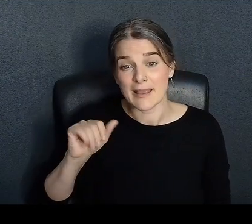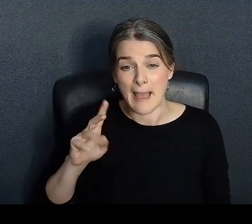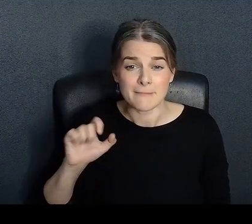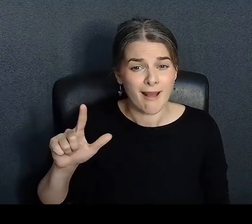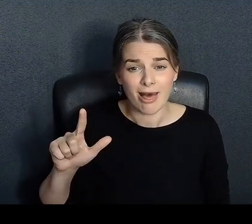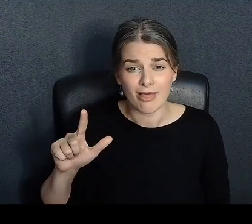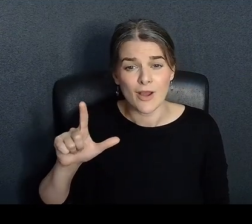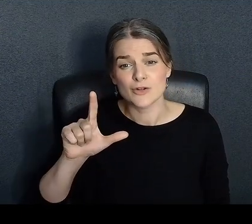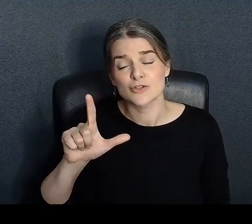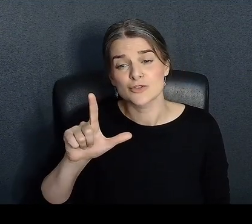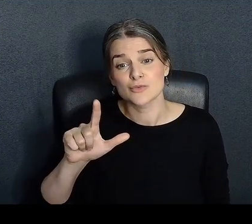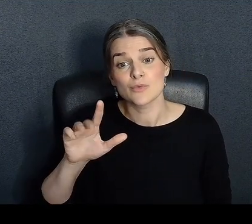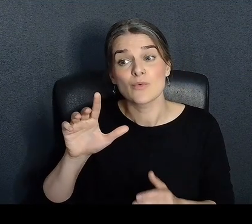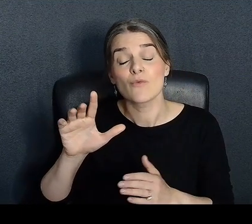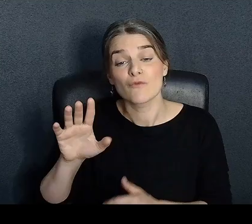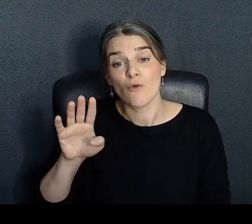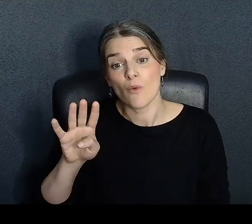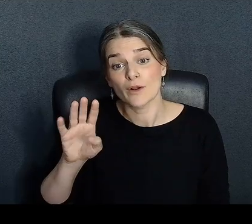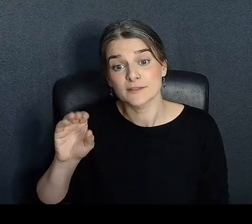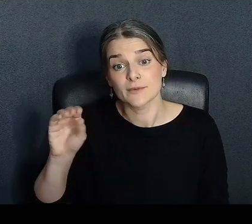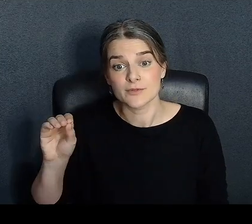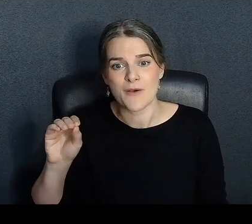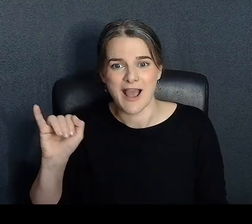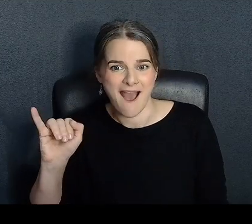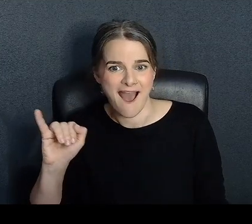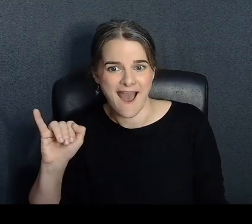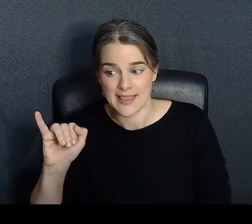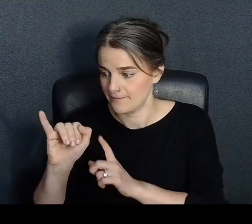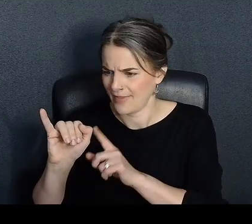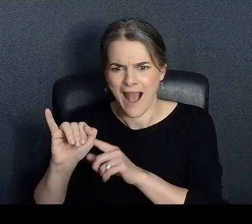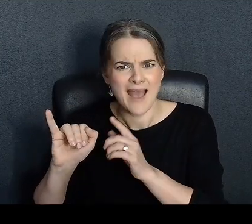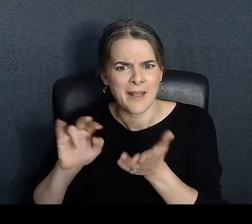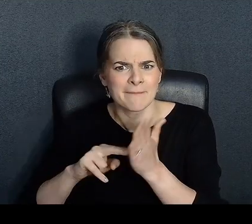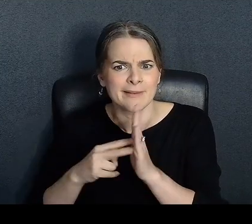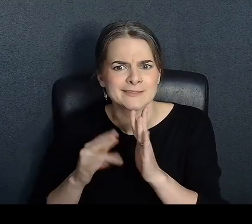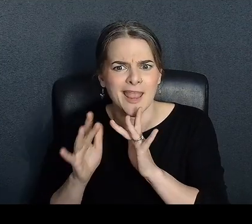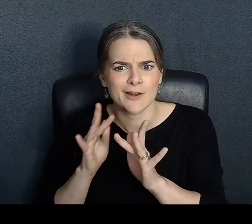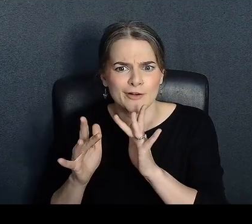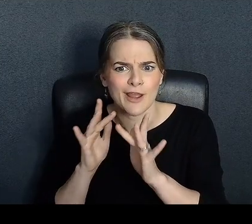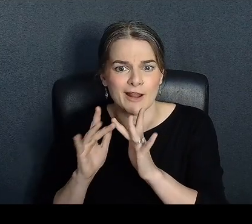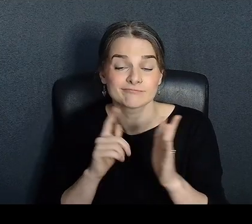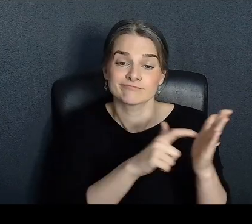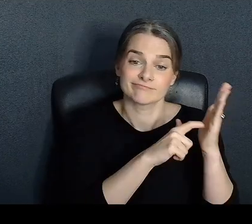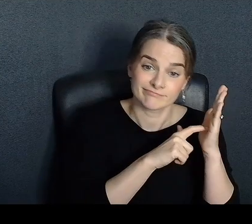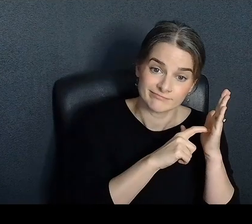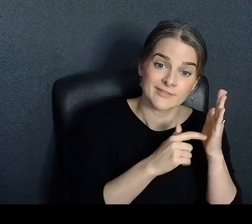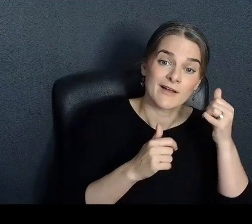I meaning Internet. So this is one of the phones that requires a phone line and internet in order